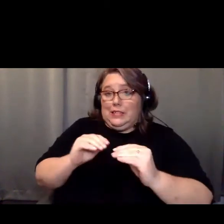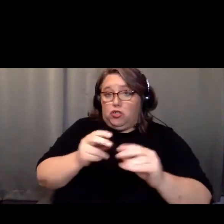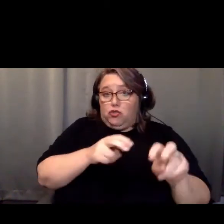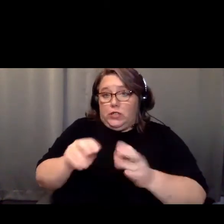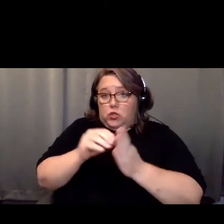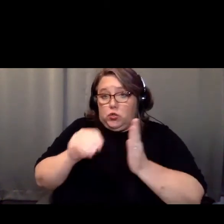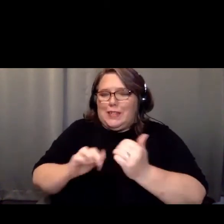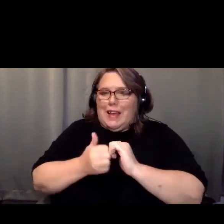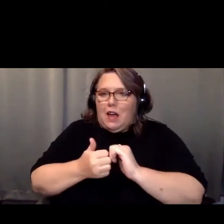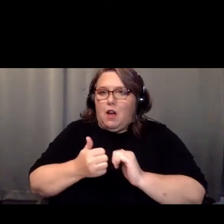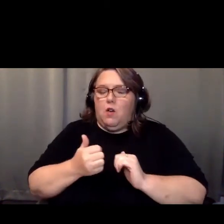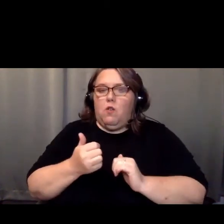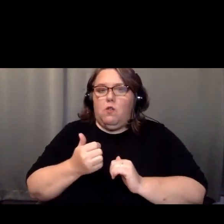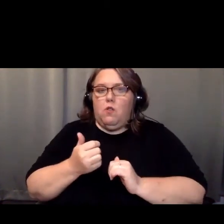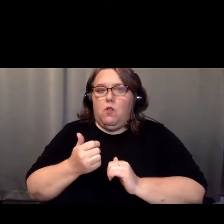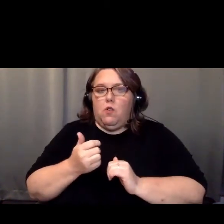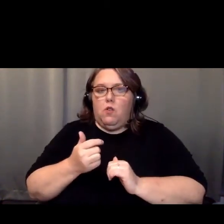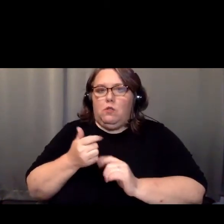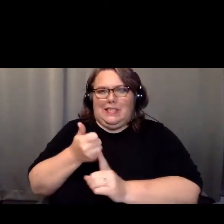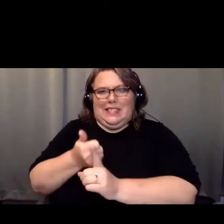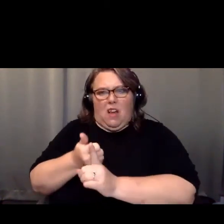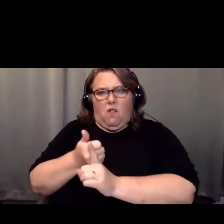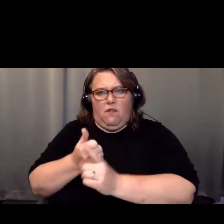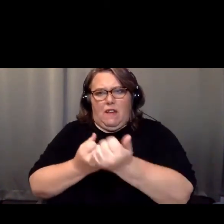how to become better self-advocates.